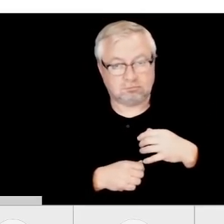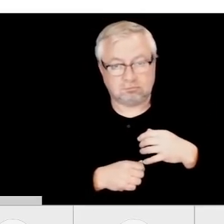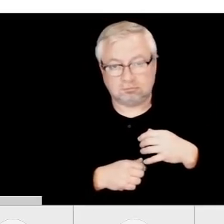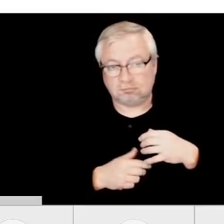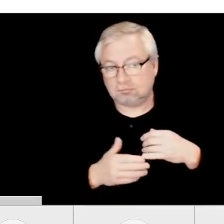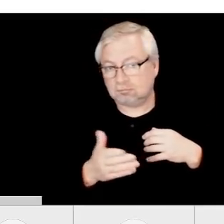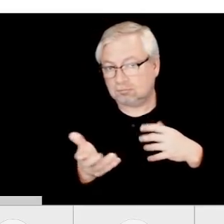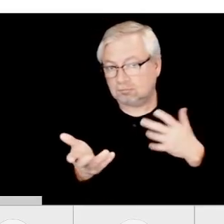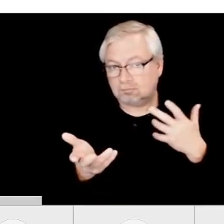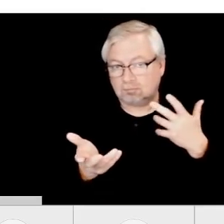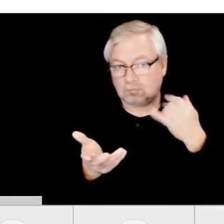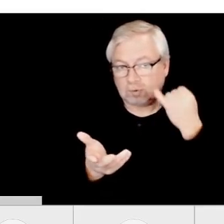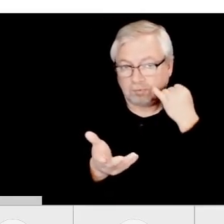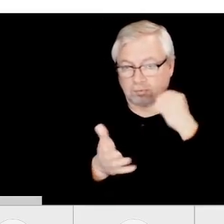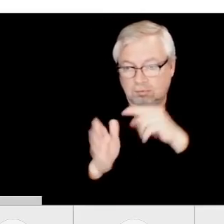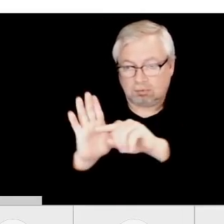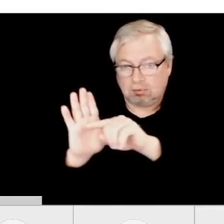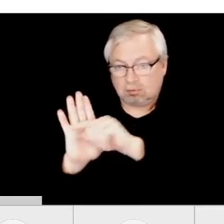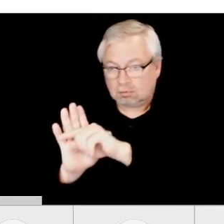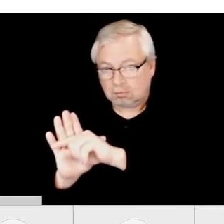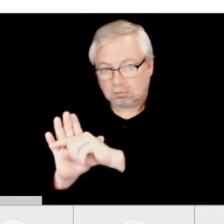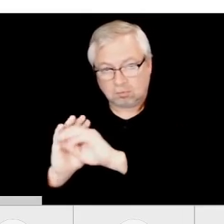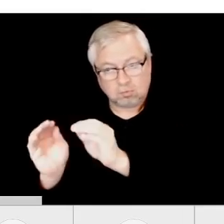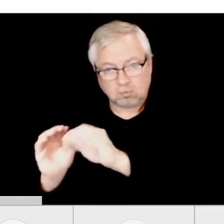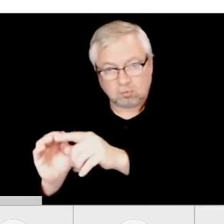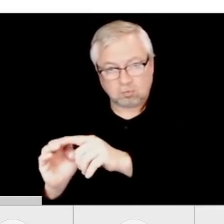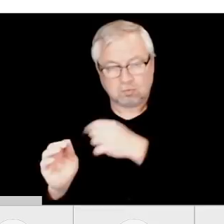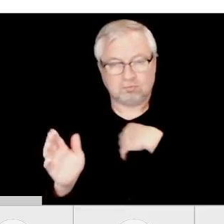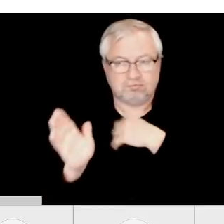negative and [indiscernible] them from being tested again.